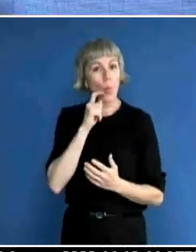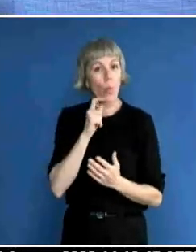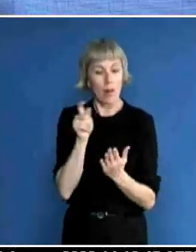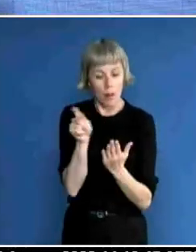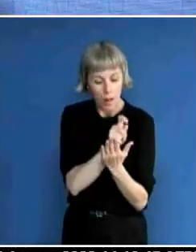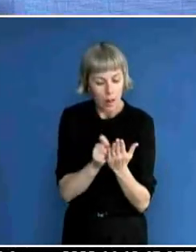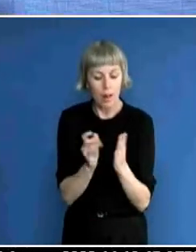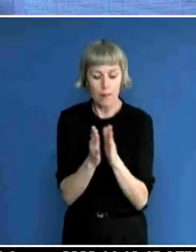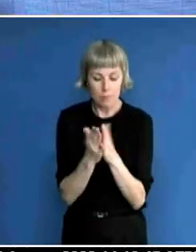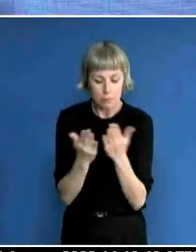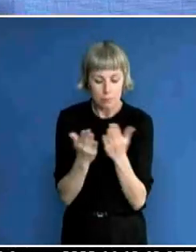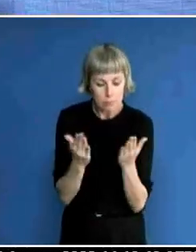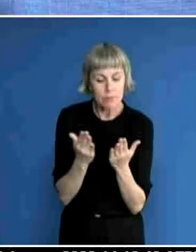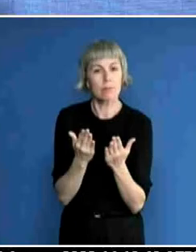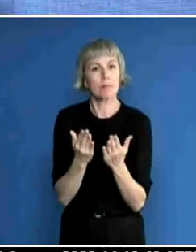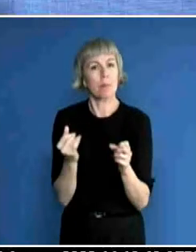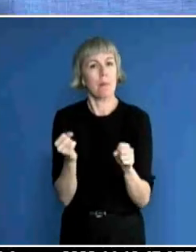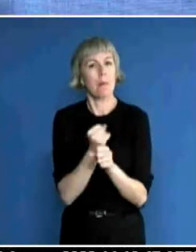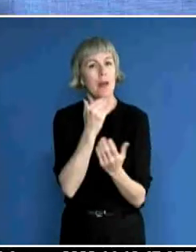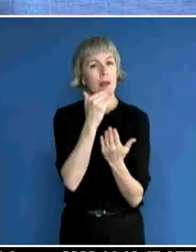You felt they needed some structure in the program.